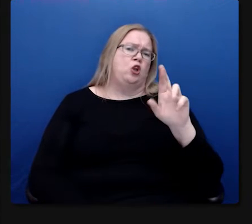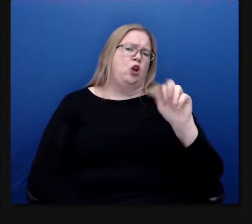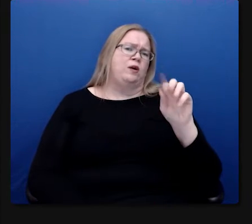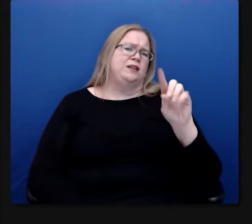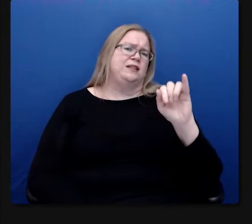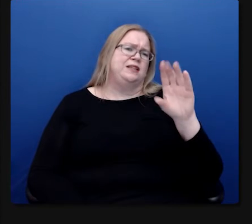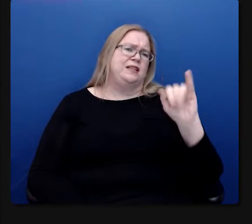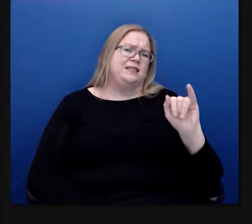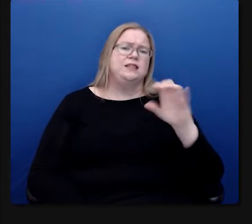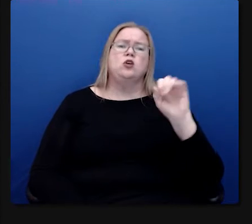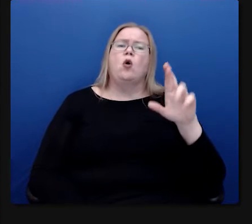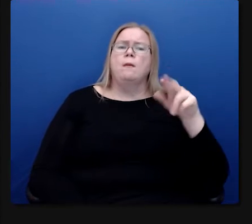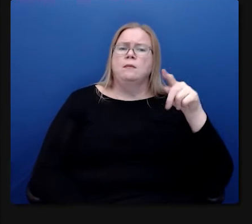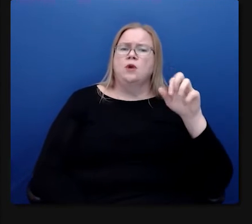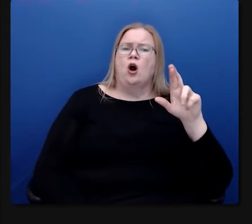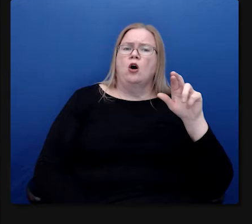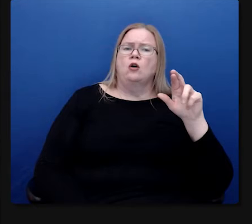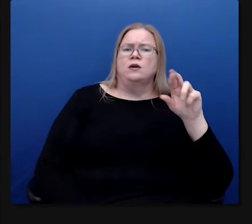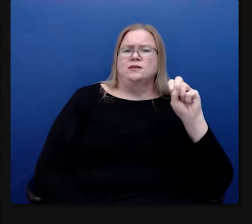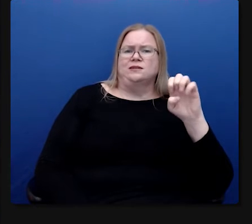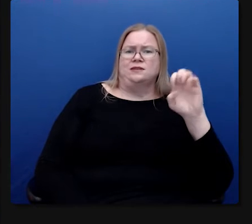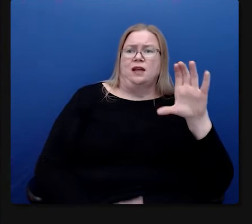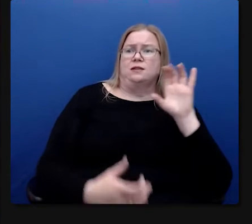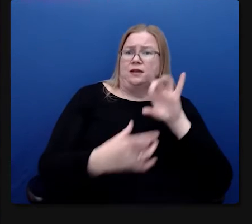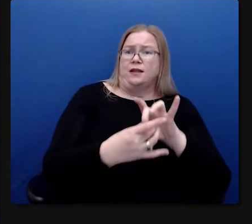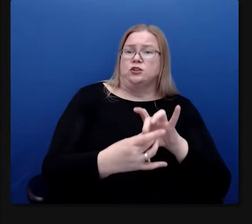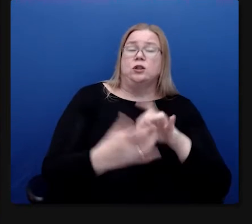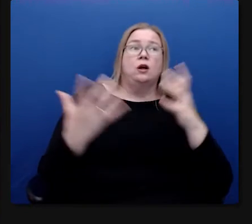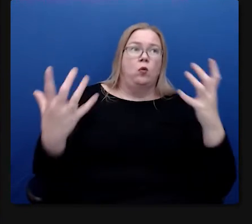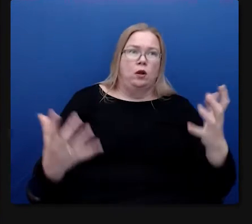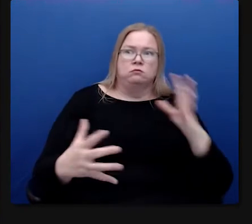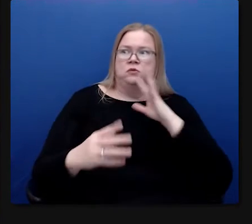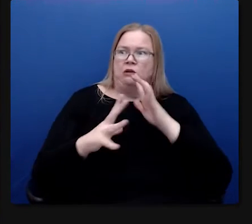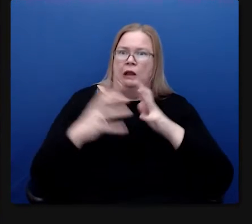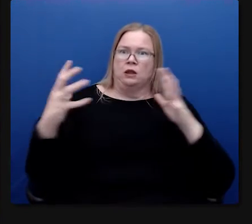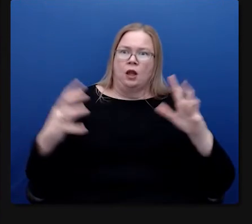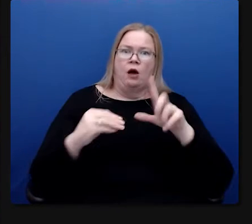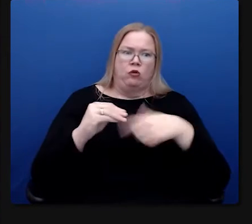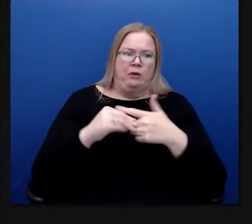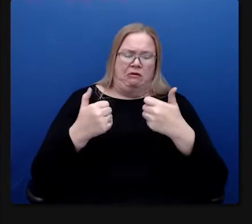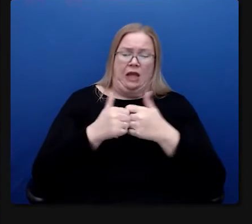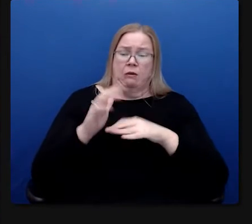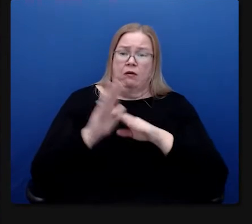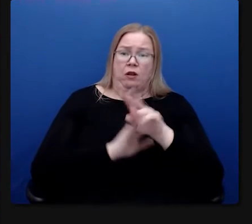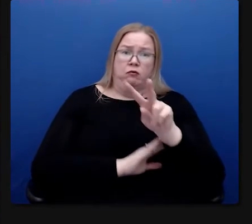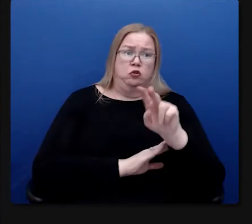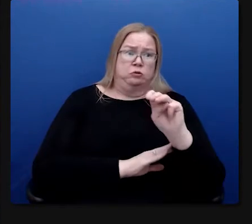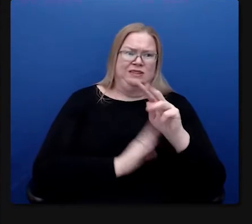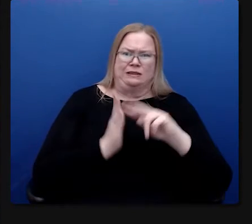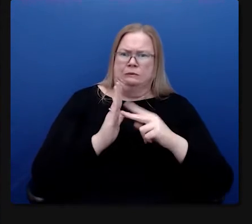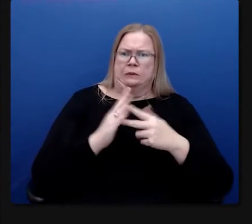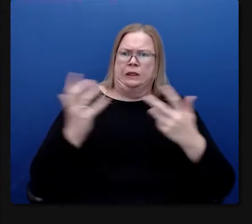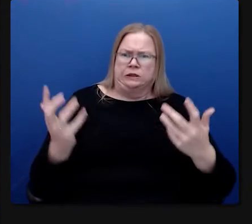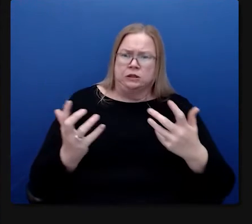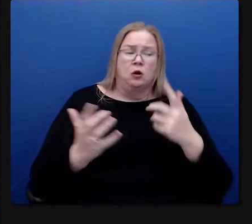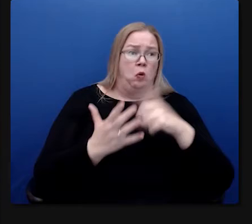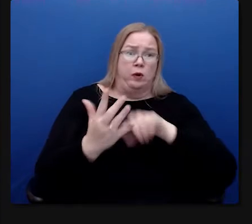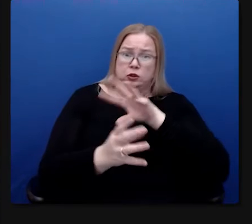or Parsec connectivity tools to connect to the VM. Well, we've done a lot of talking about what the Game Development Virtual Machine is and what's included.